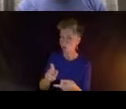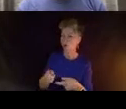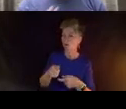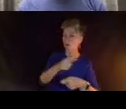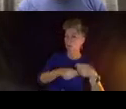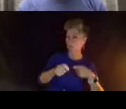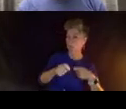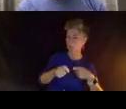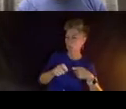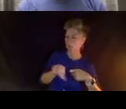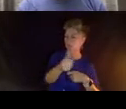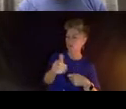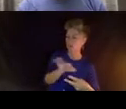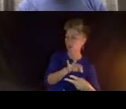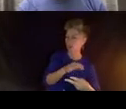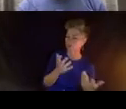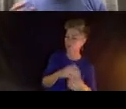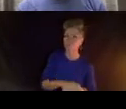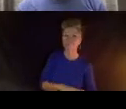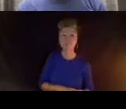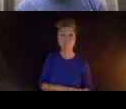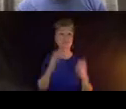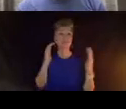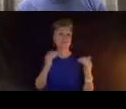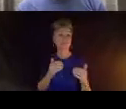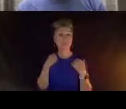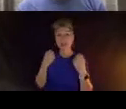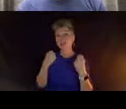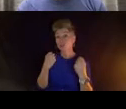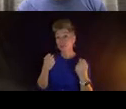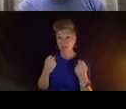And then the next piece is exercise. Definitely with coronavirus, we've all struggled,